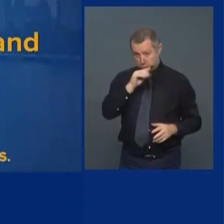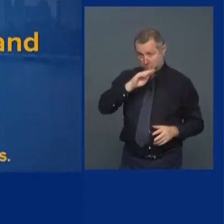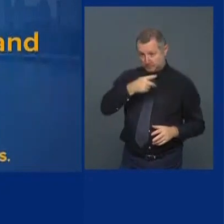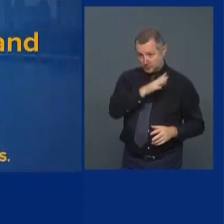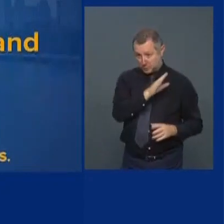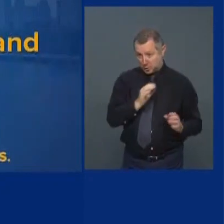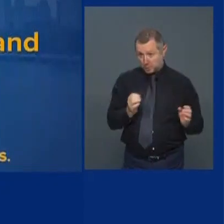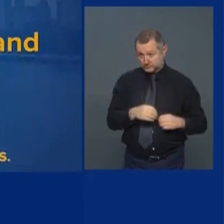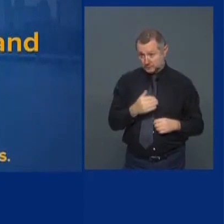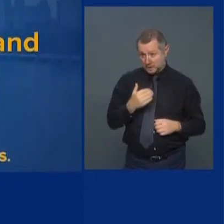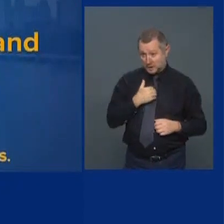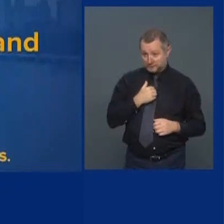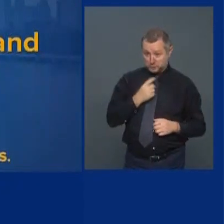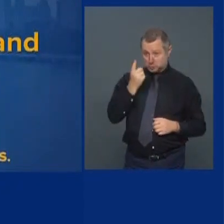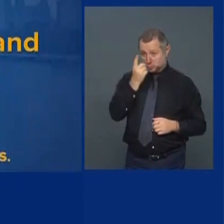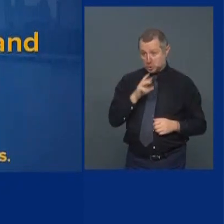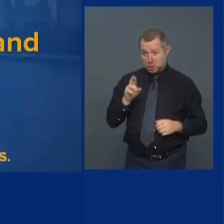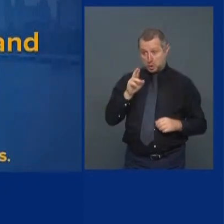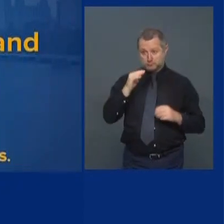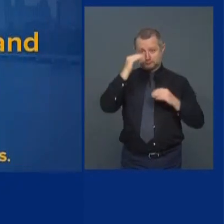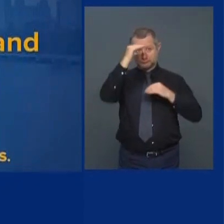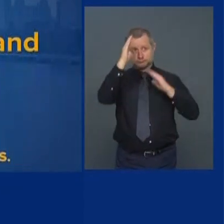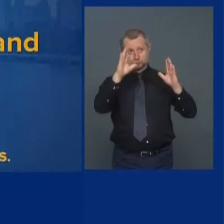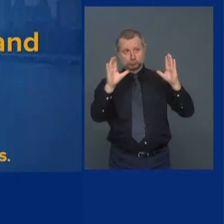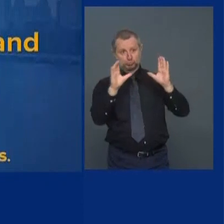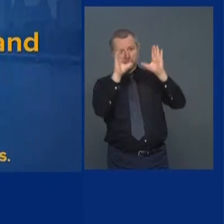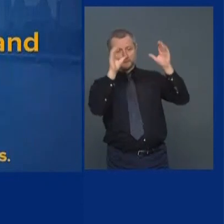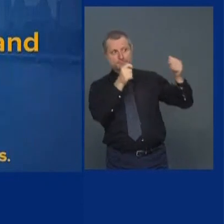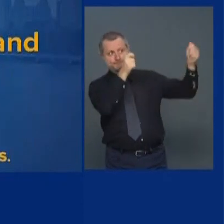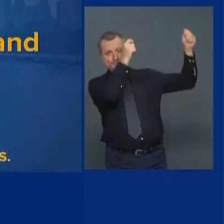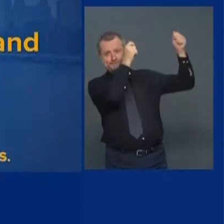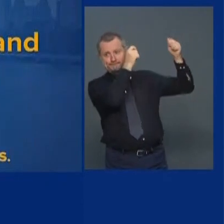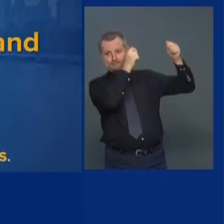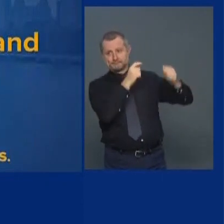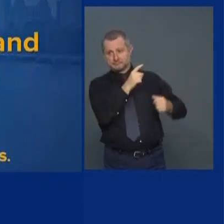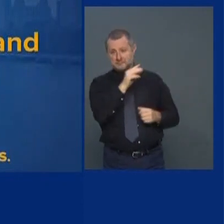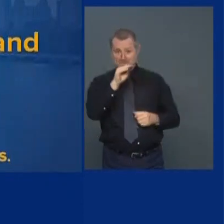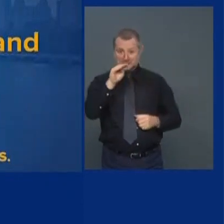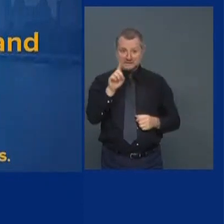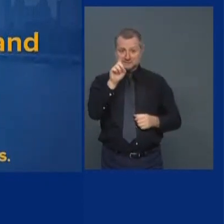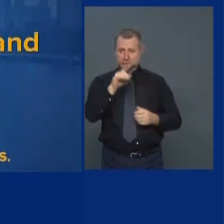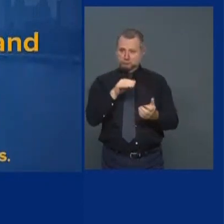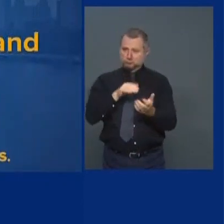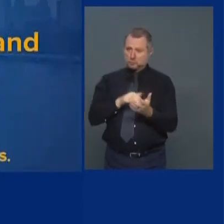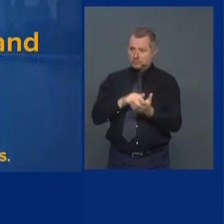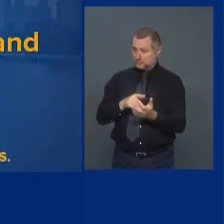FOR SURE IT'S POLITICAL.